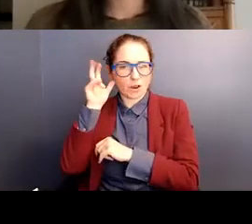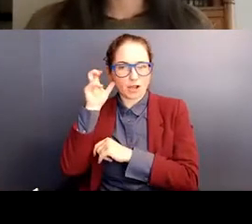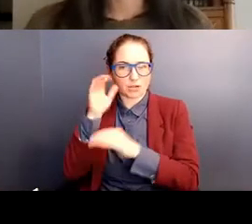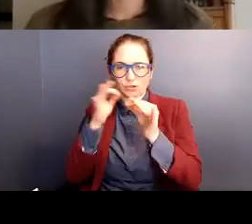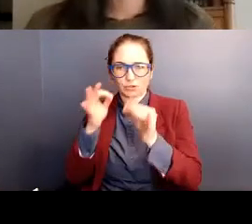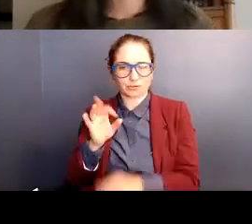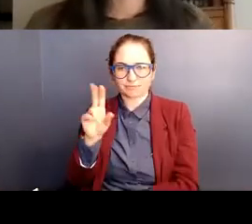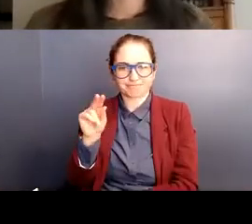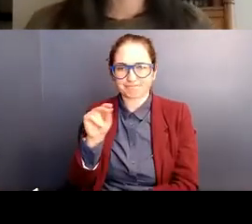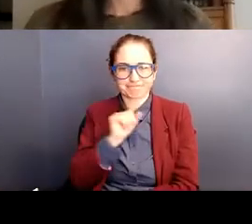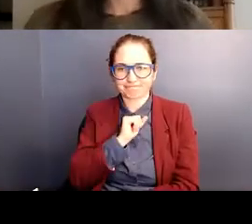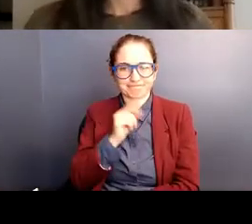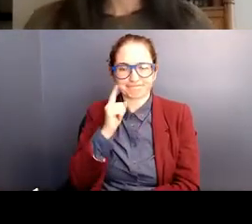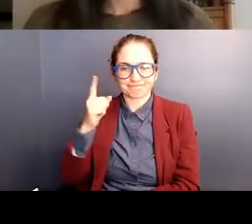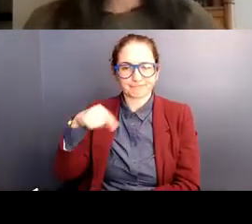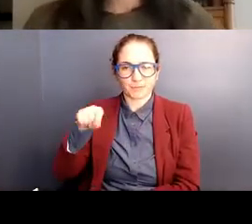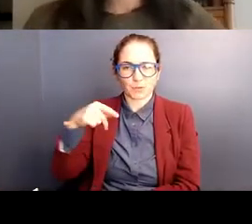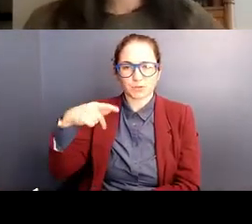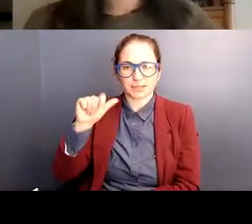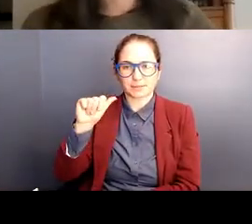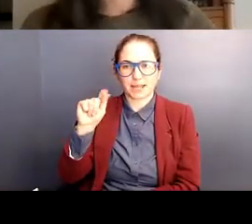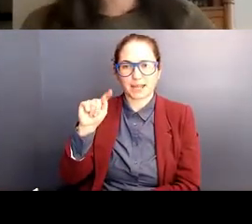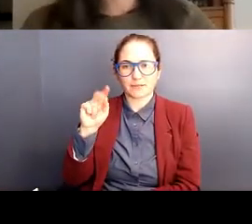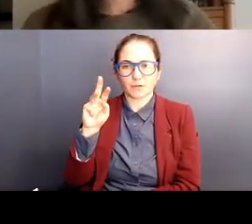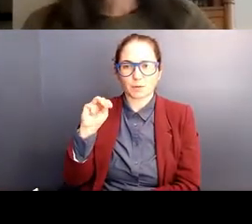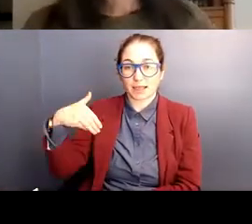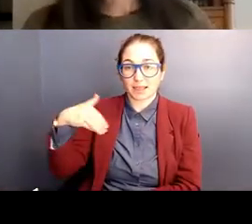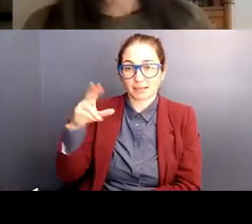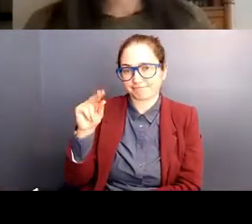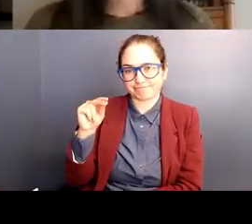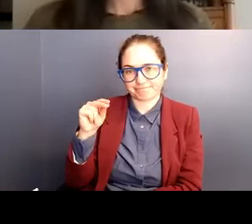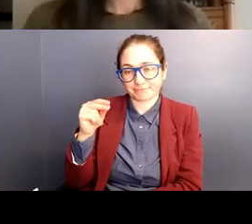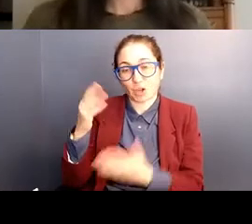on those platforms yet. I bet there will be soon. But for the time